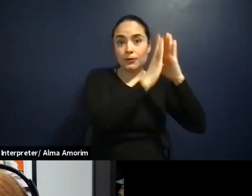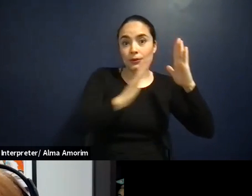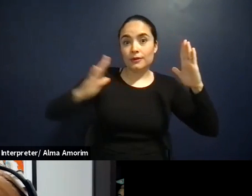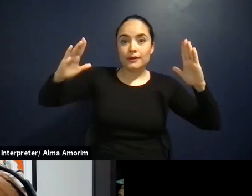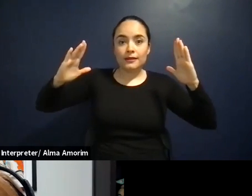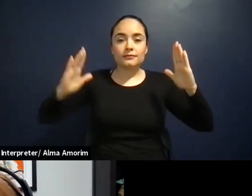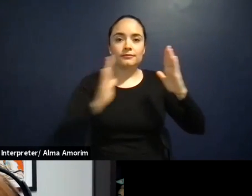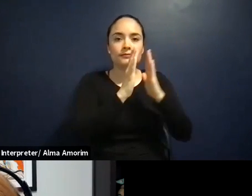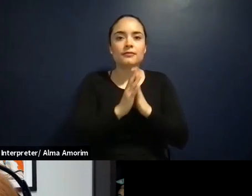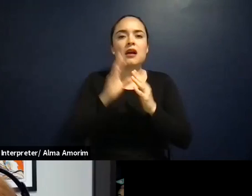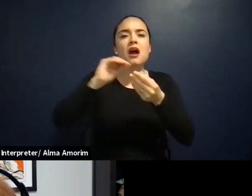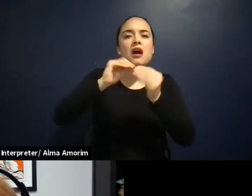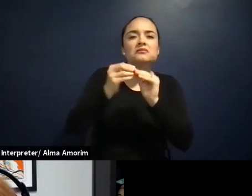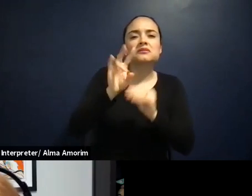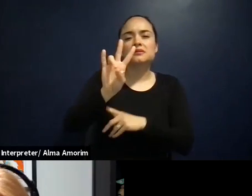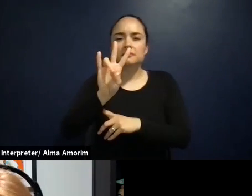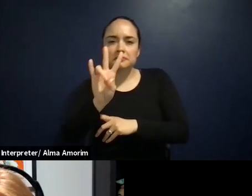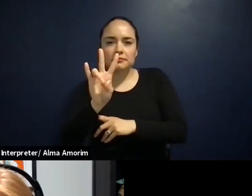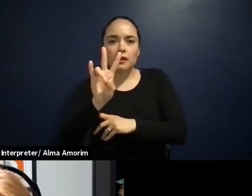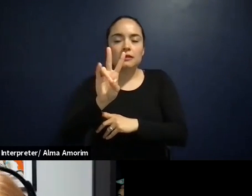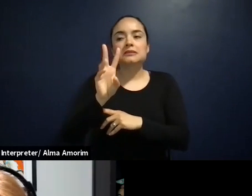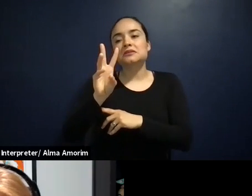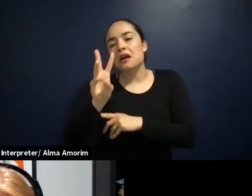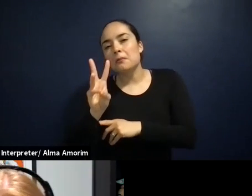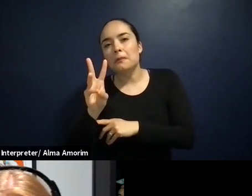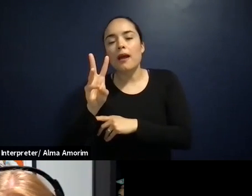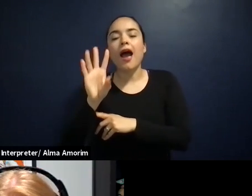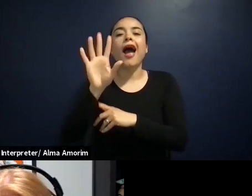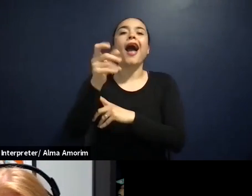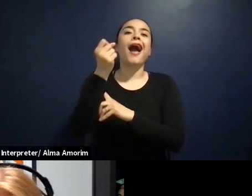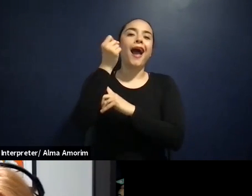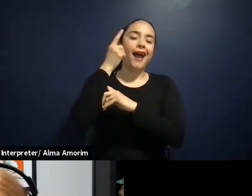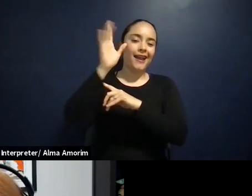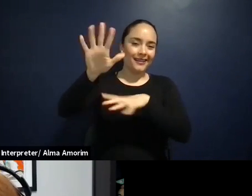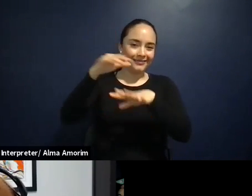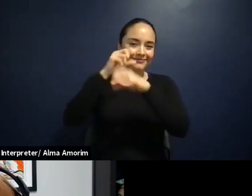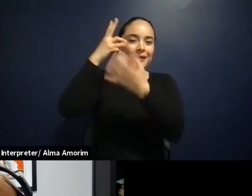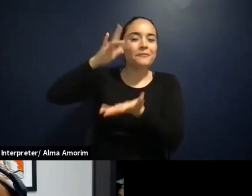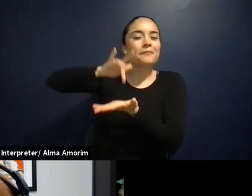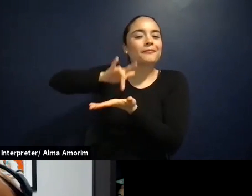that that's sort of mid-hardness, you know, that's five, is kind of halfway between talc and diamond. I